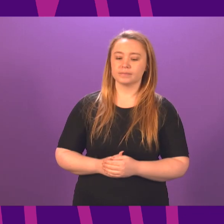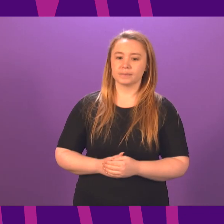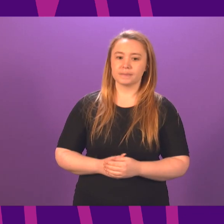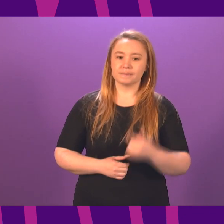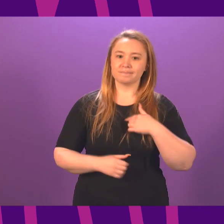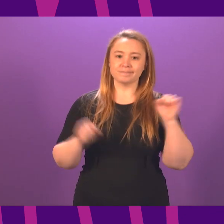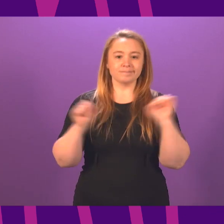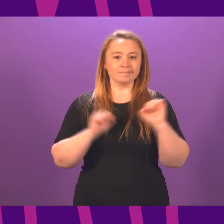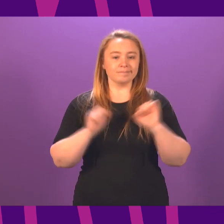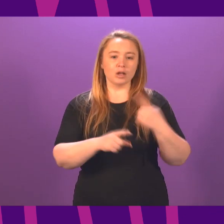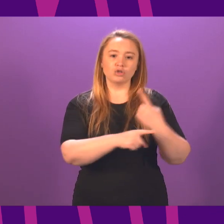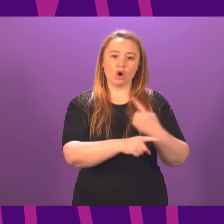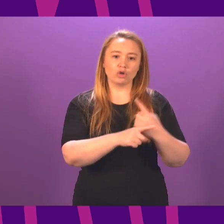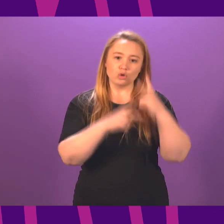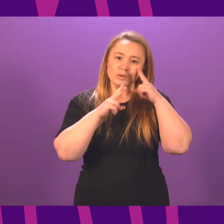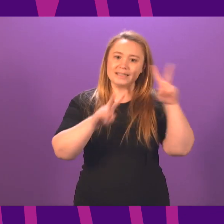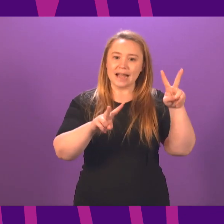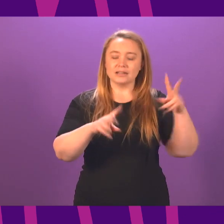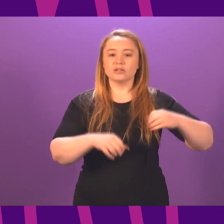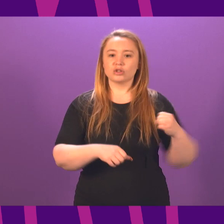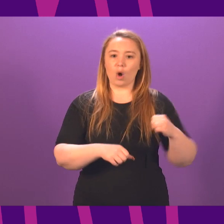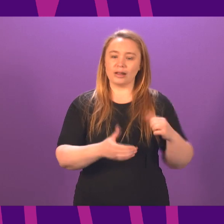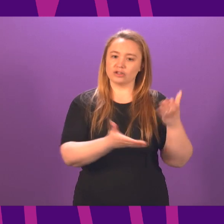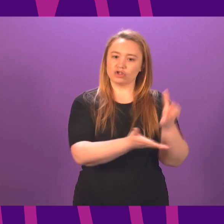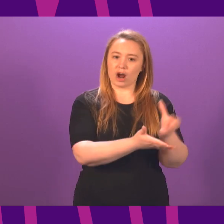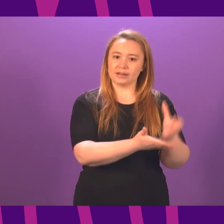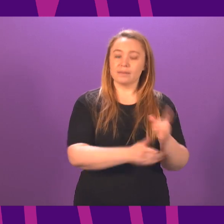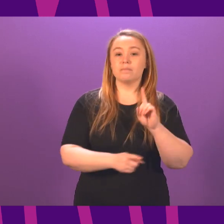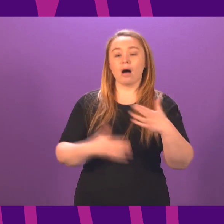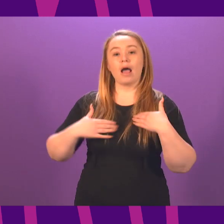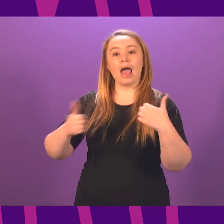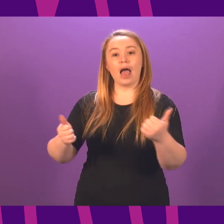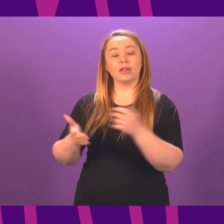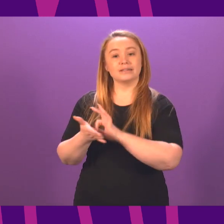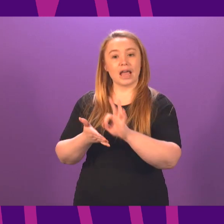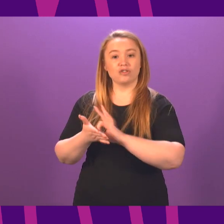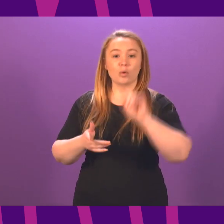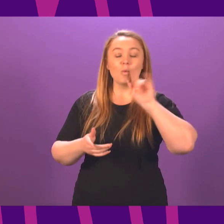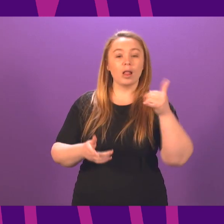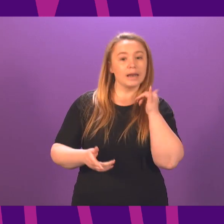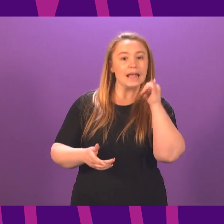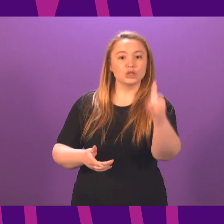Sight Scotland about the matter but the Cabinet Secretary for Health and Sport is indicating to me that she is meeting Sight Scotland next week to discuss it. I understand the concern that will